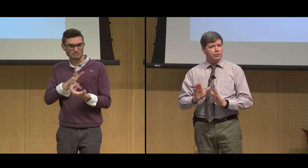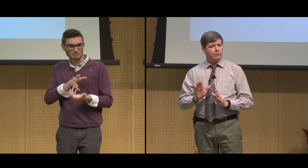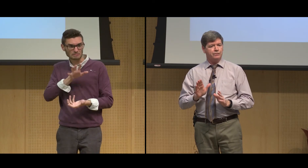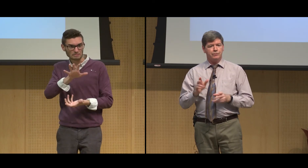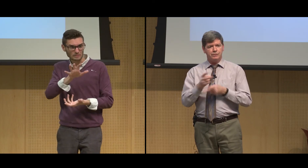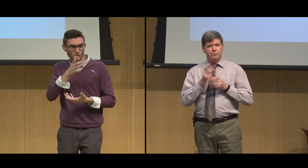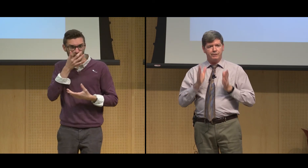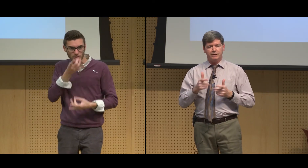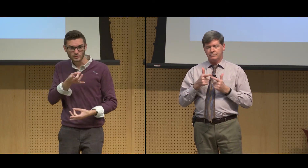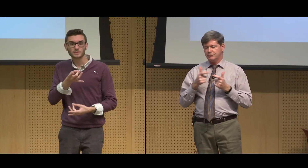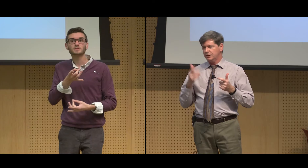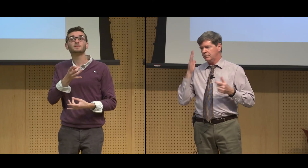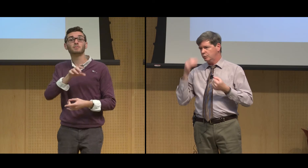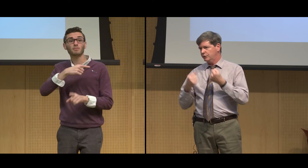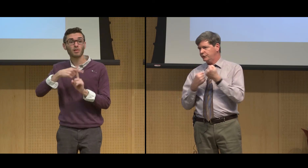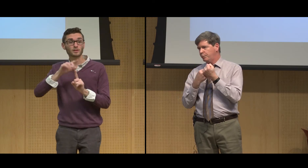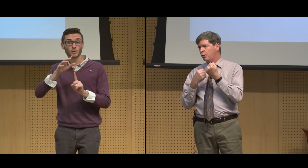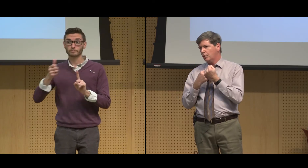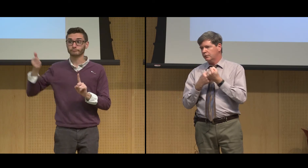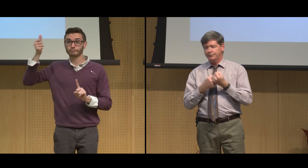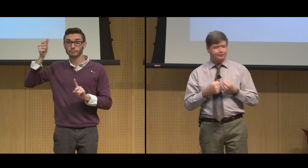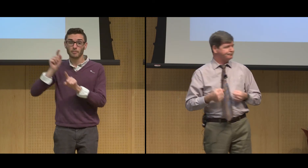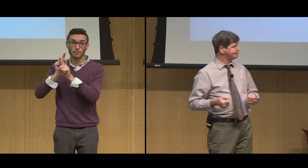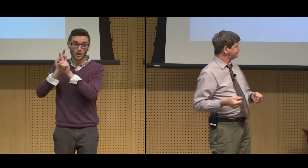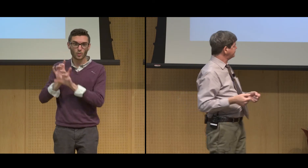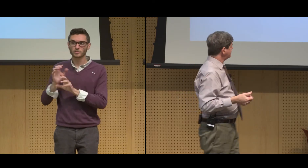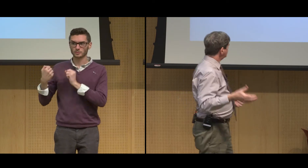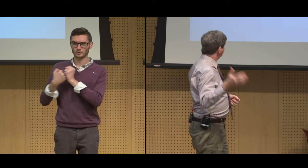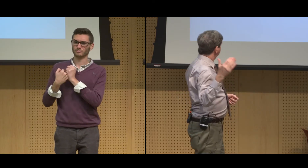uh, and that your mentors or supervisors, et cetera, will support.